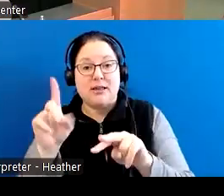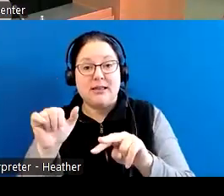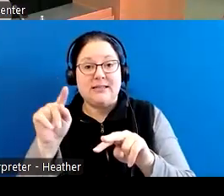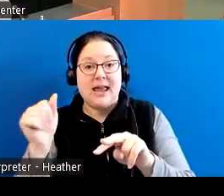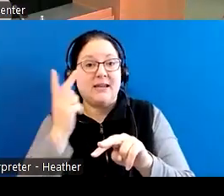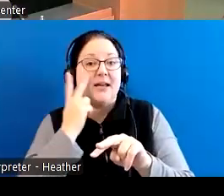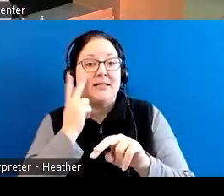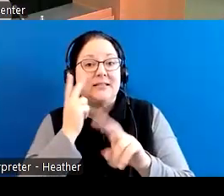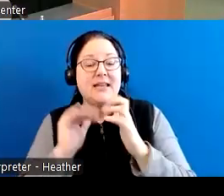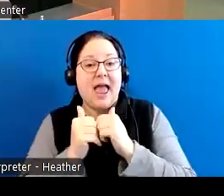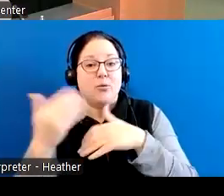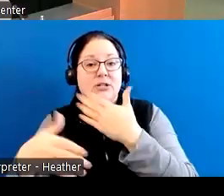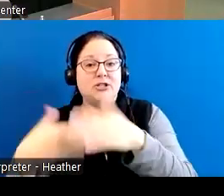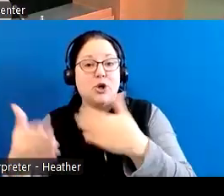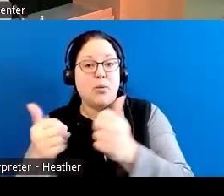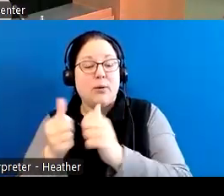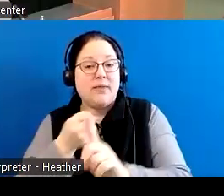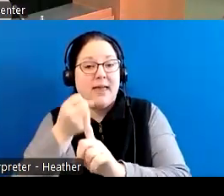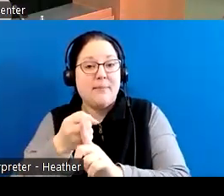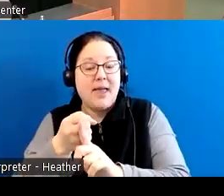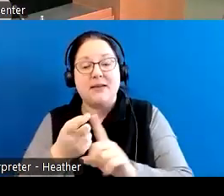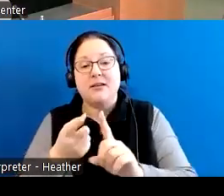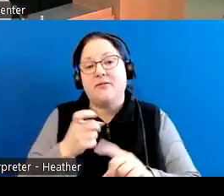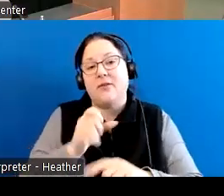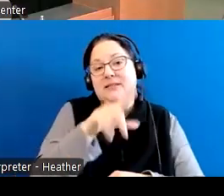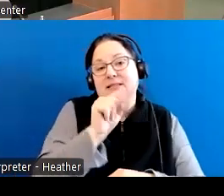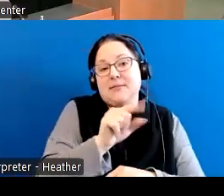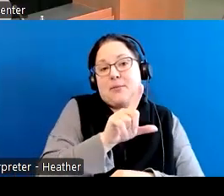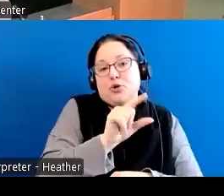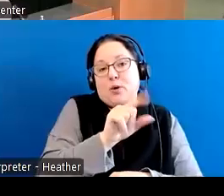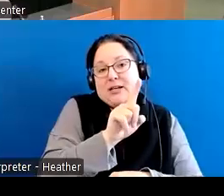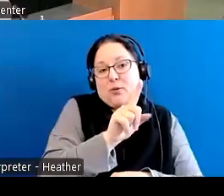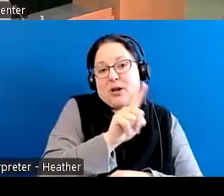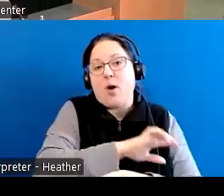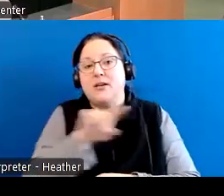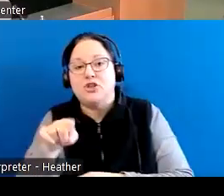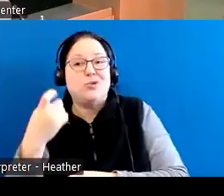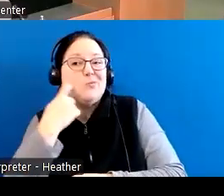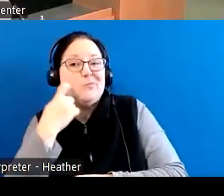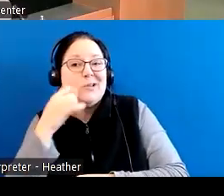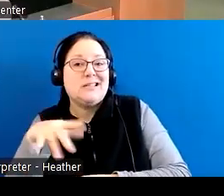terms of the impact. So from September 2021 to this past September we've had 385 kids